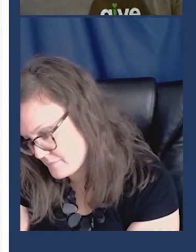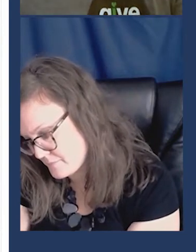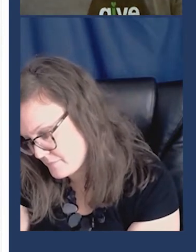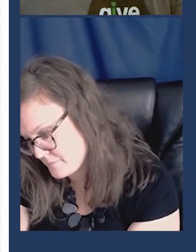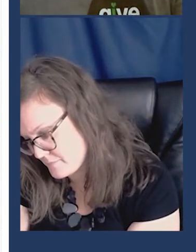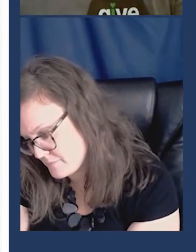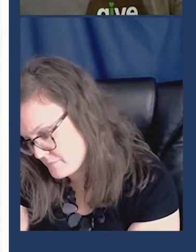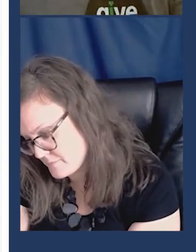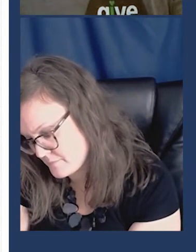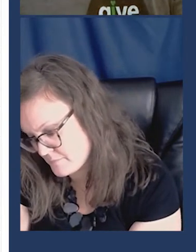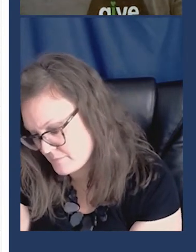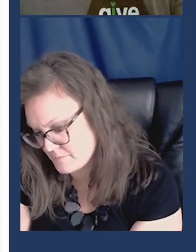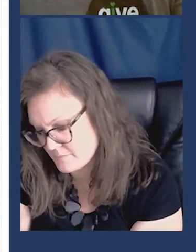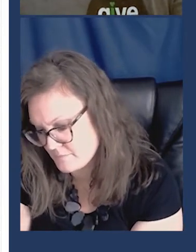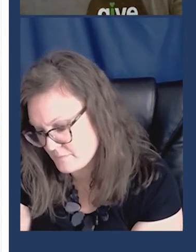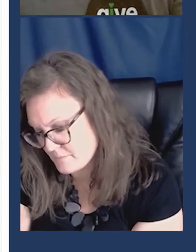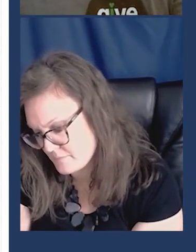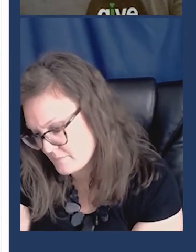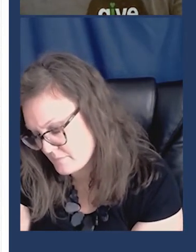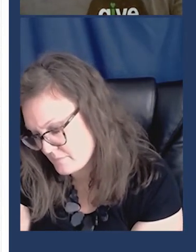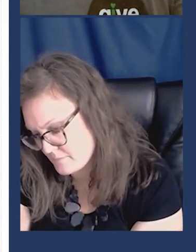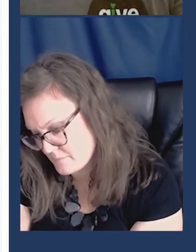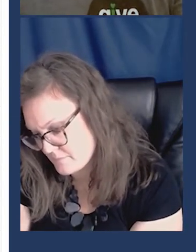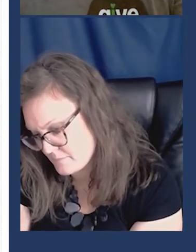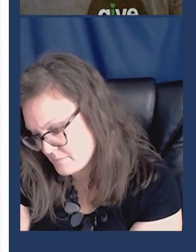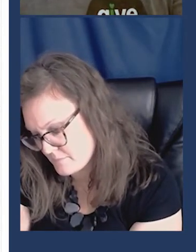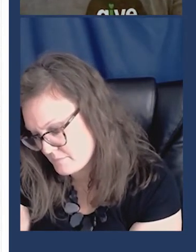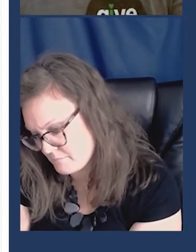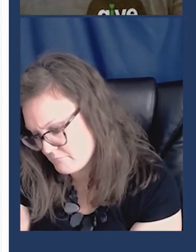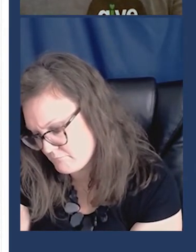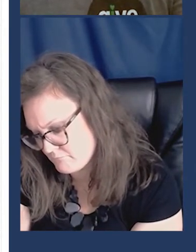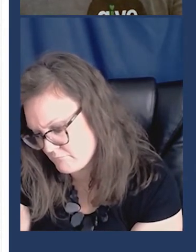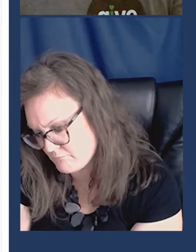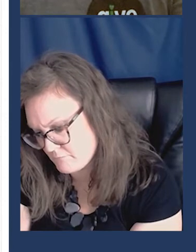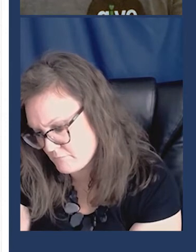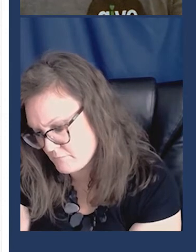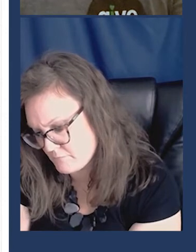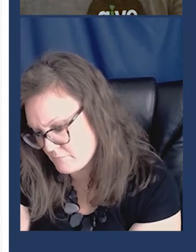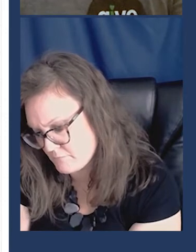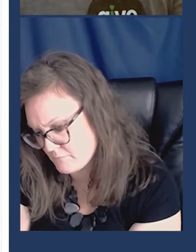OK. Let it recompile. what we should see now.